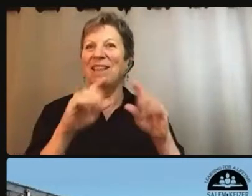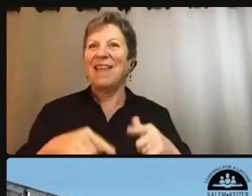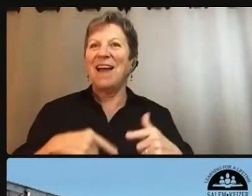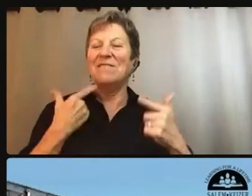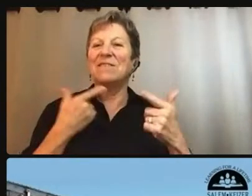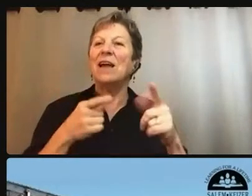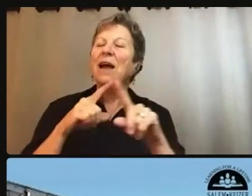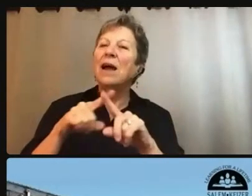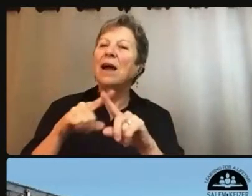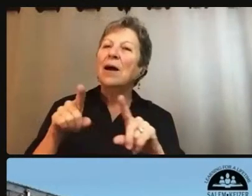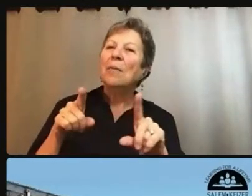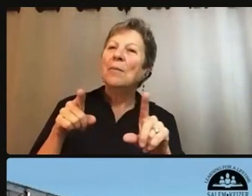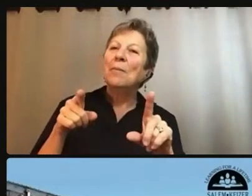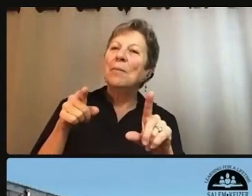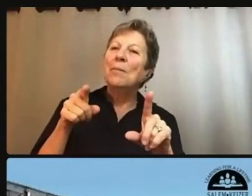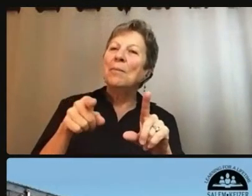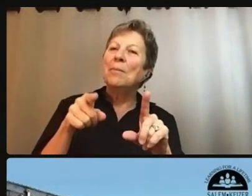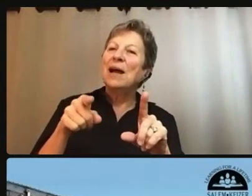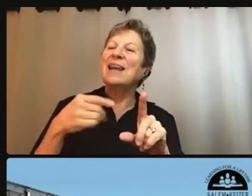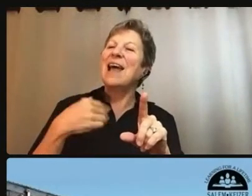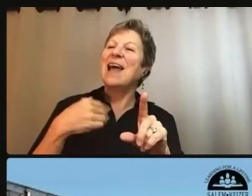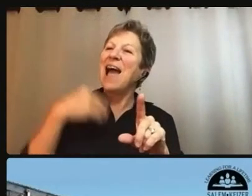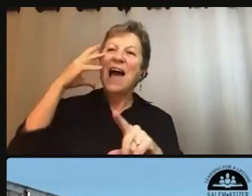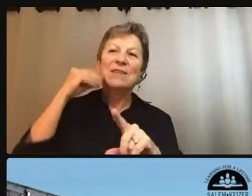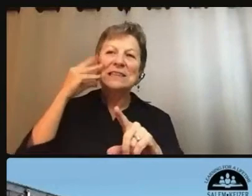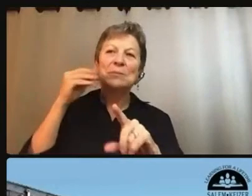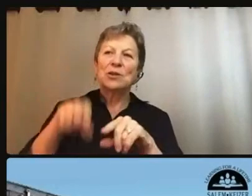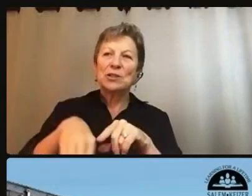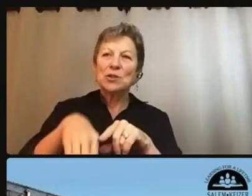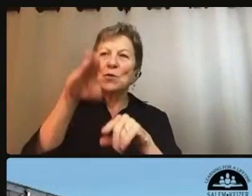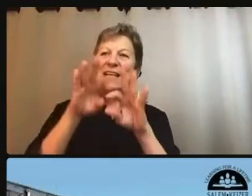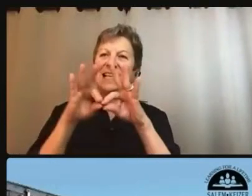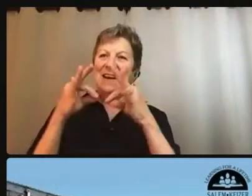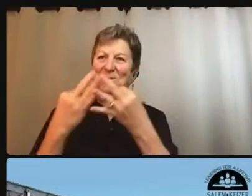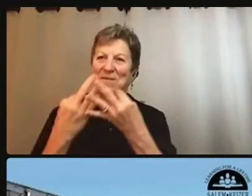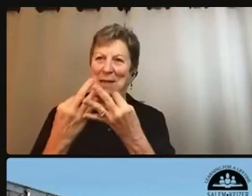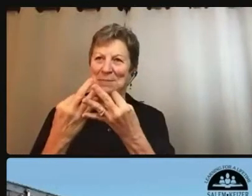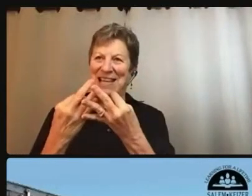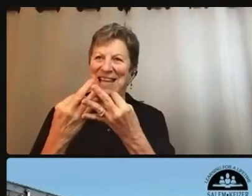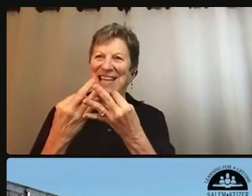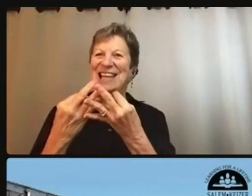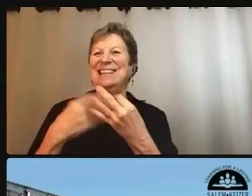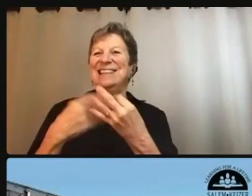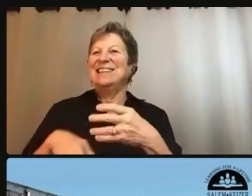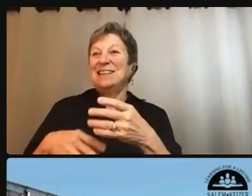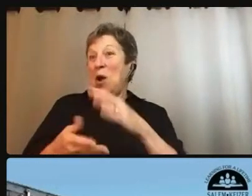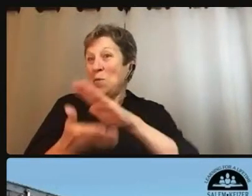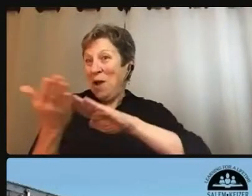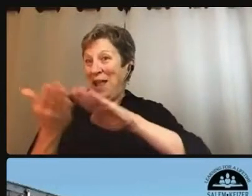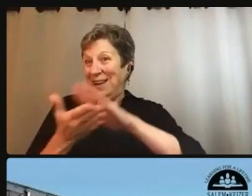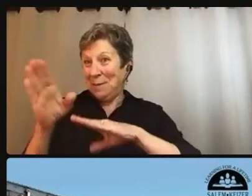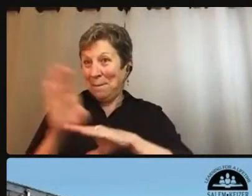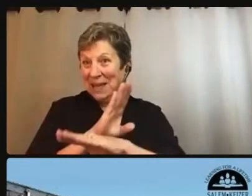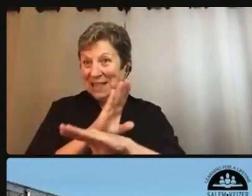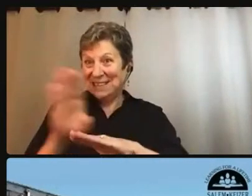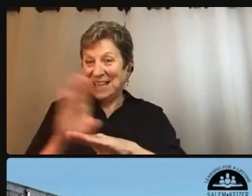FROM ISSUES IN THAT LIFE HAS.